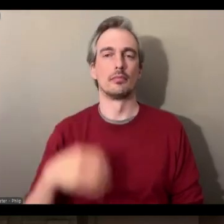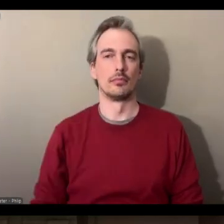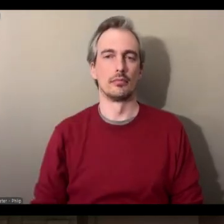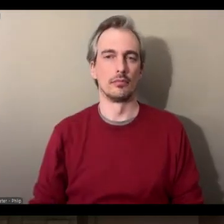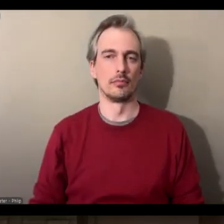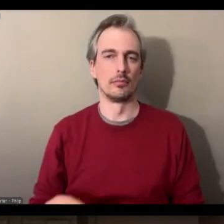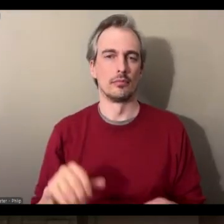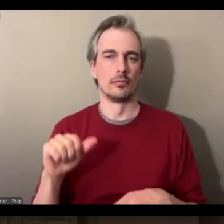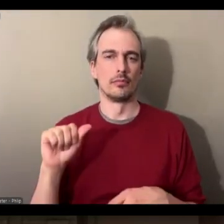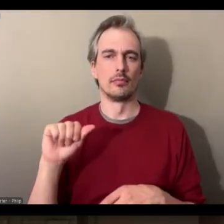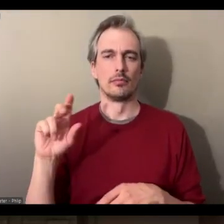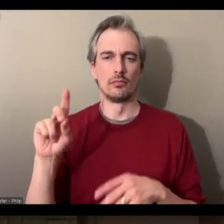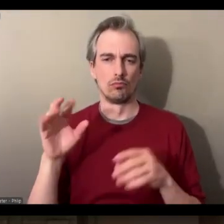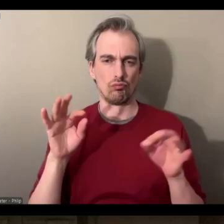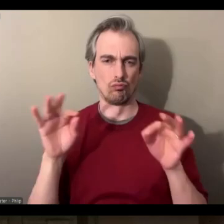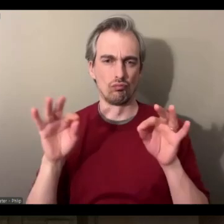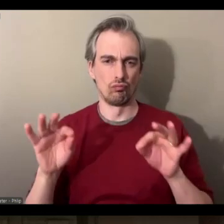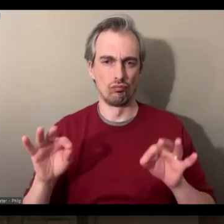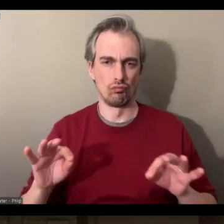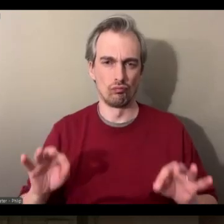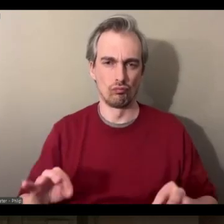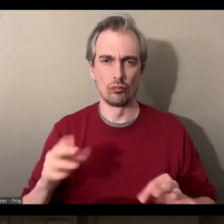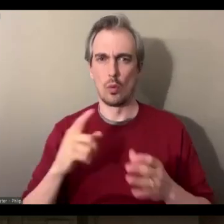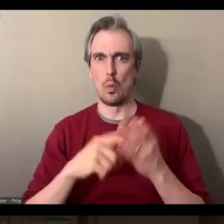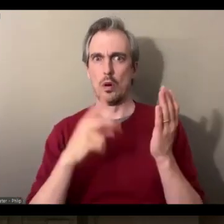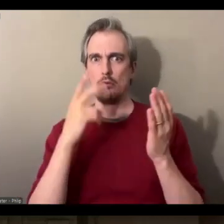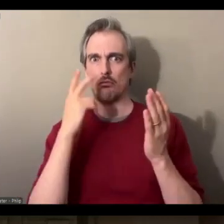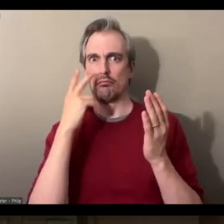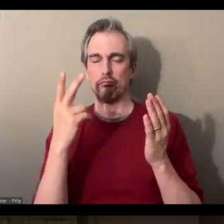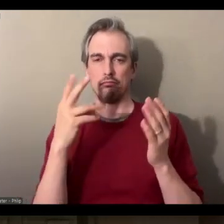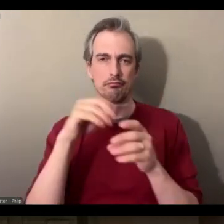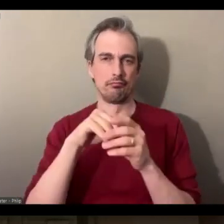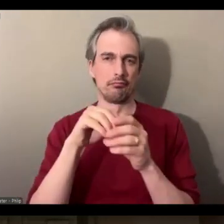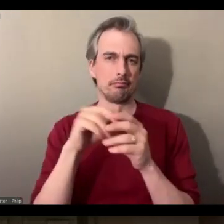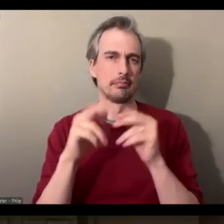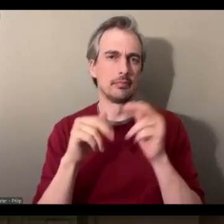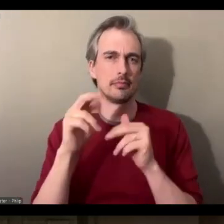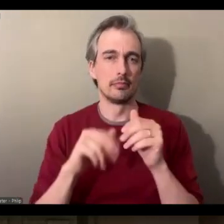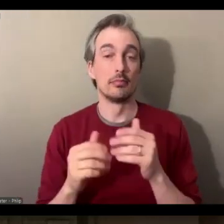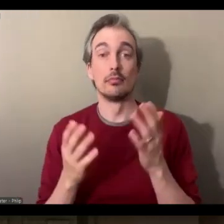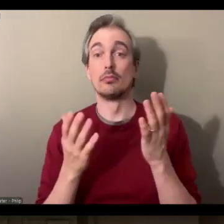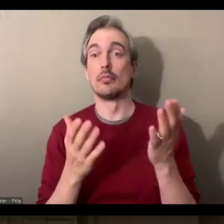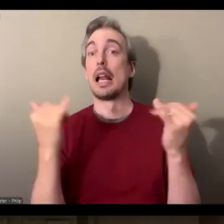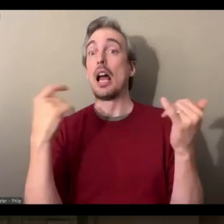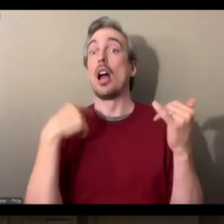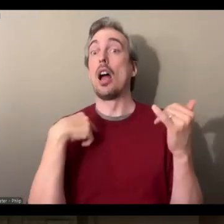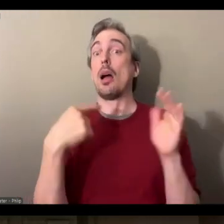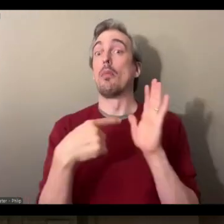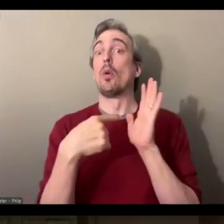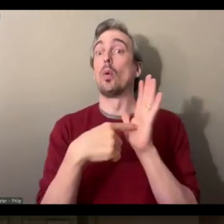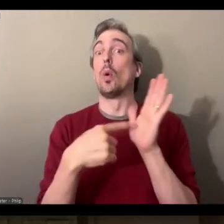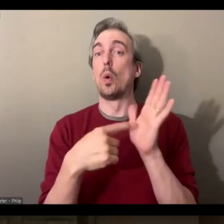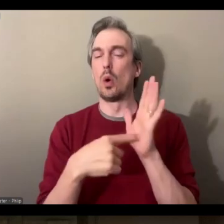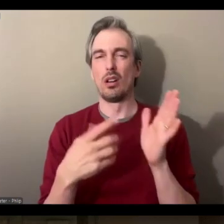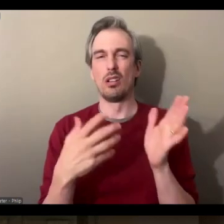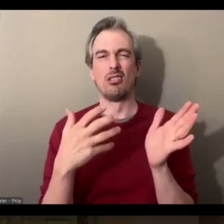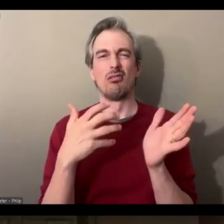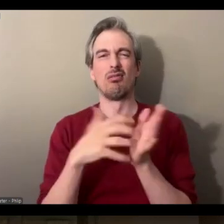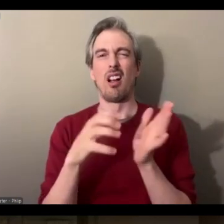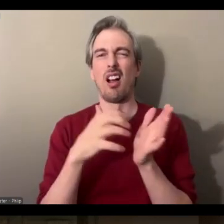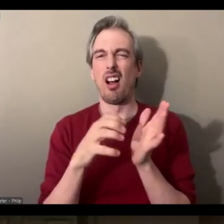I'm showing the rough timeline that takes us from October 1st, basically the moment we